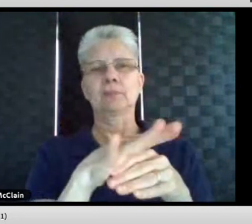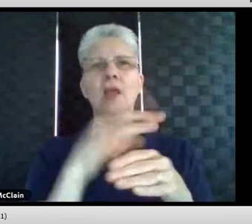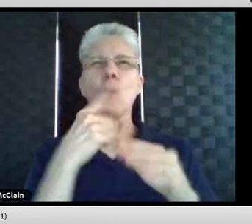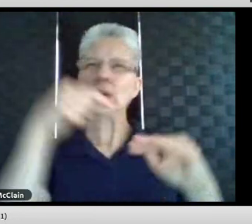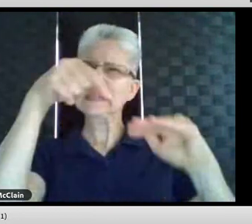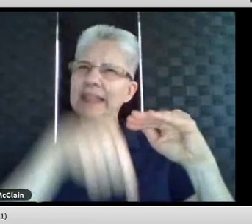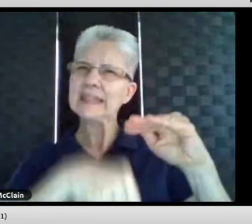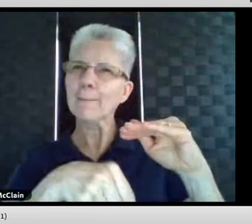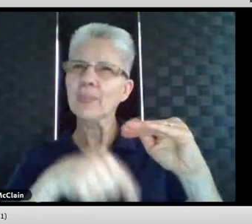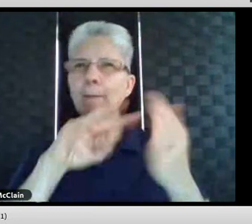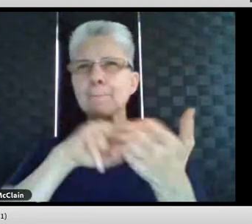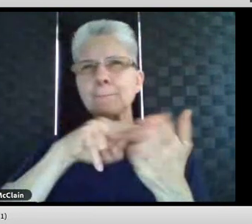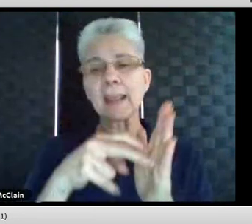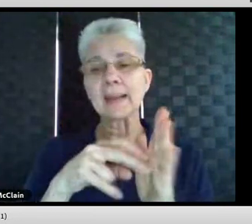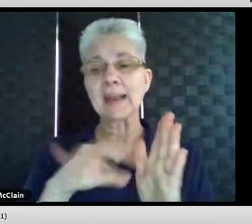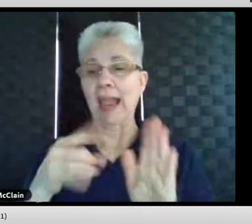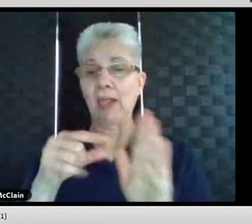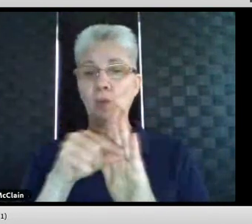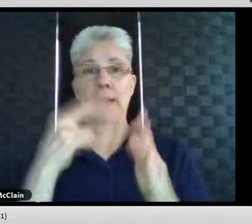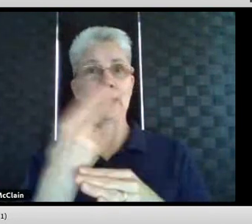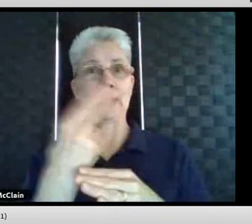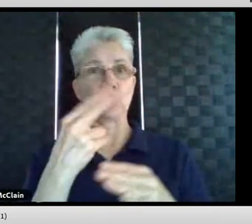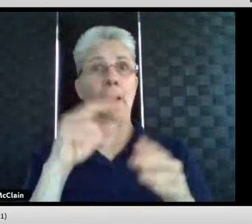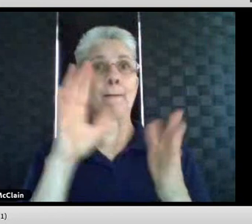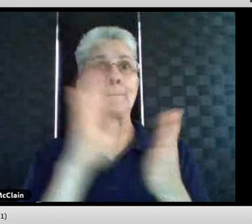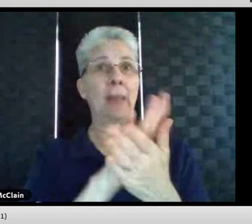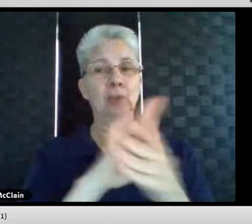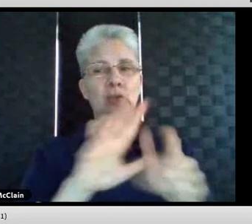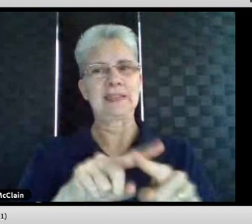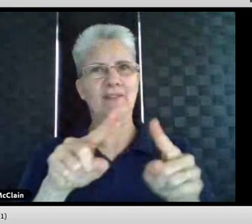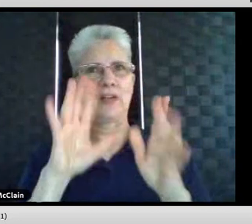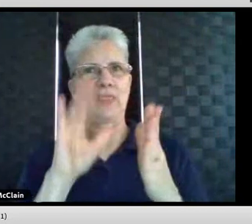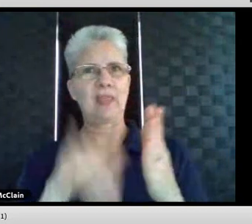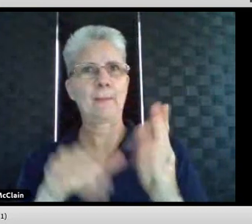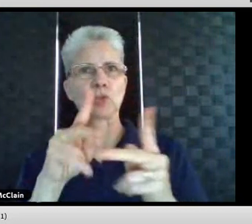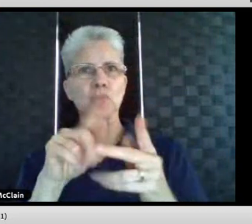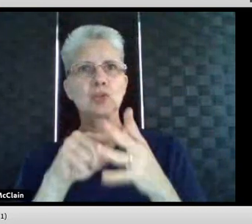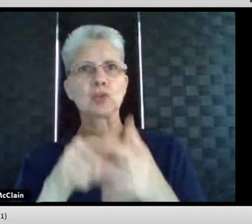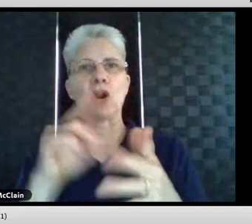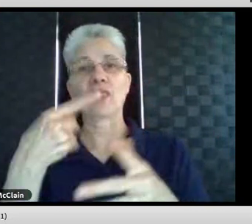I mean, an eighth-grade history paper is going to be different than somebody who's starting work on their doctoral-level class,